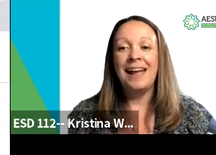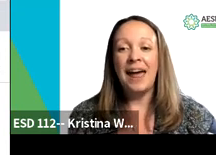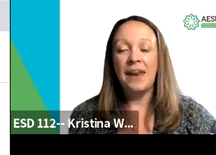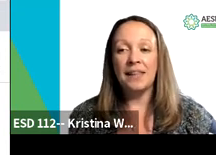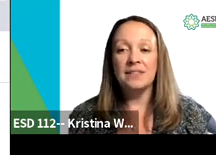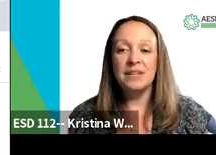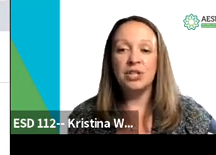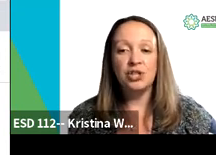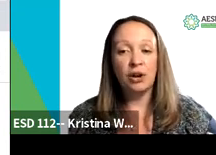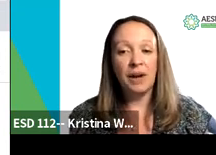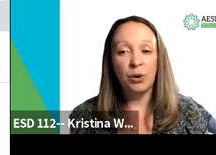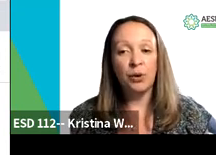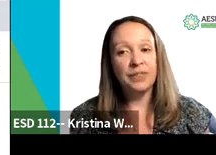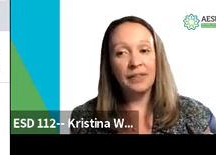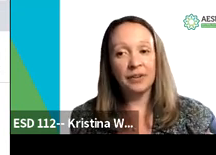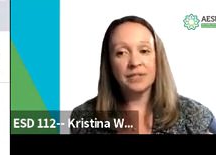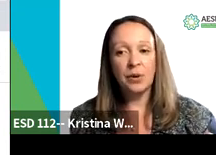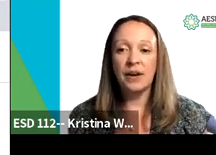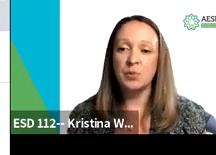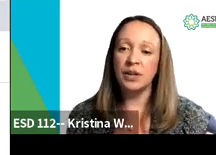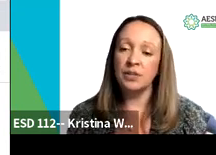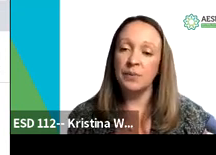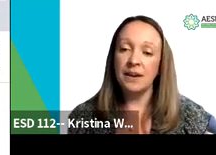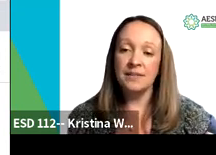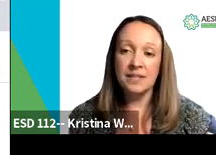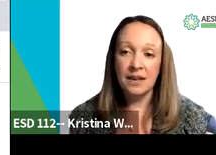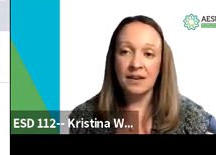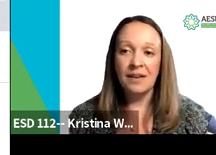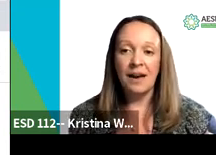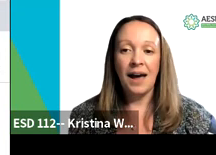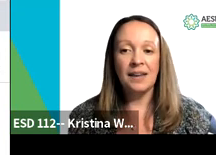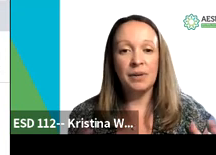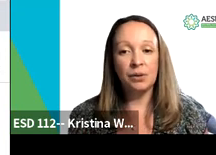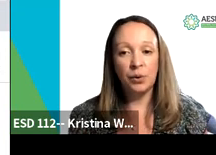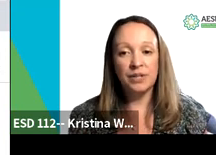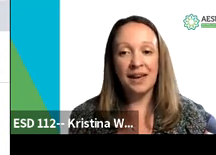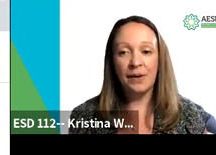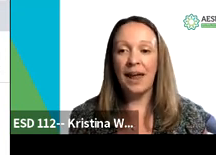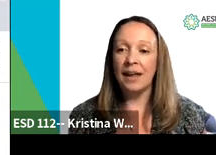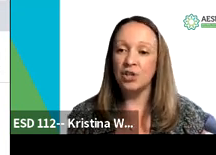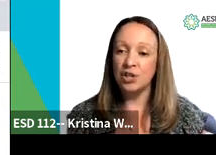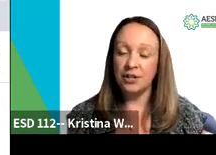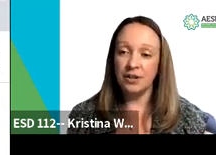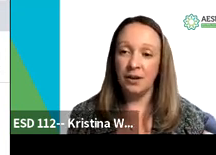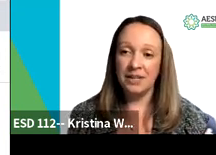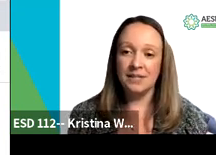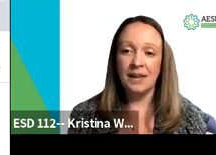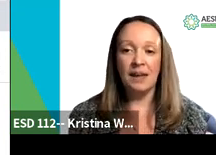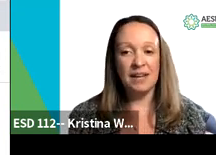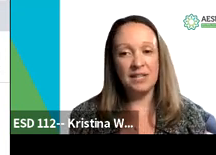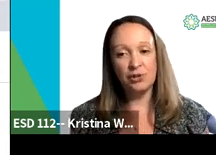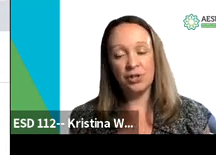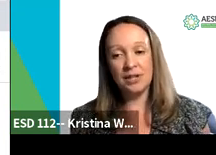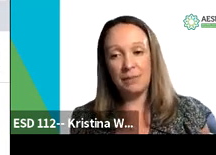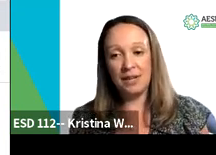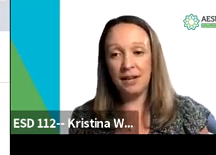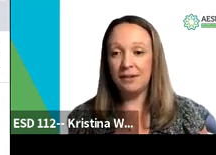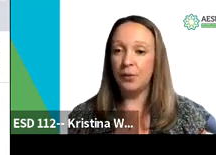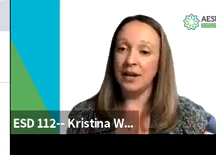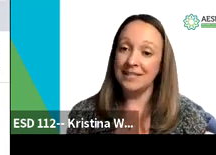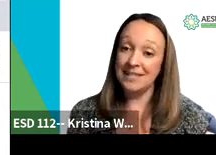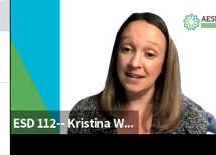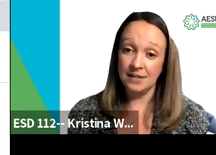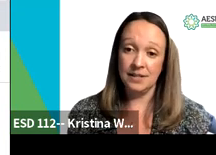ESD 112-- Kristina Wambold: And it allows me to share my work with others. So if I was working with the PLC. I could build a course out and I could share it to comment and my teachers could come and get it or I could send it to them.